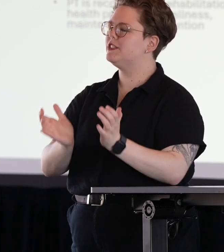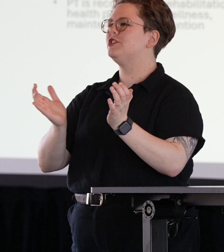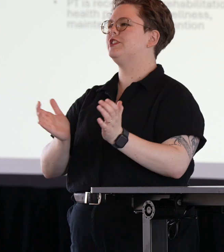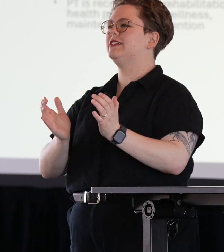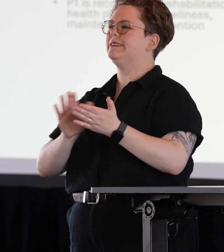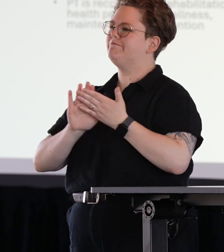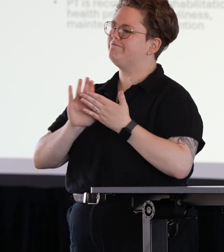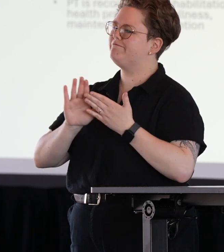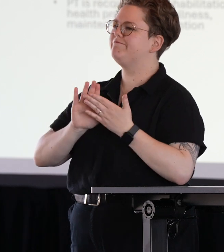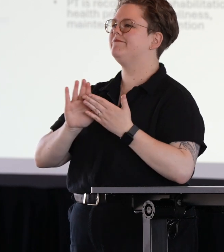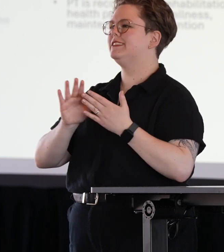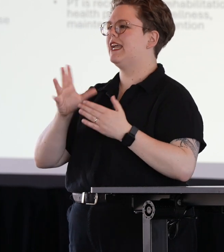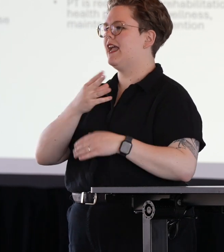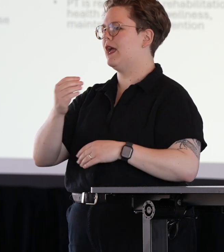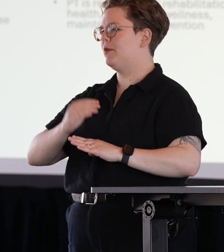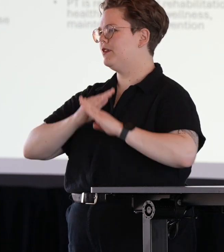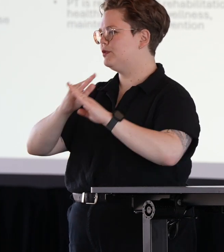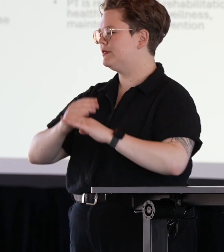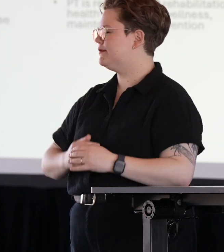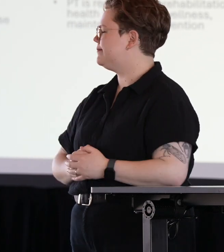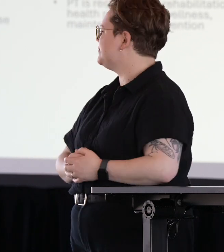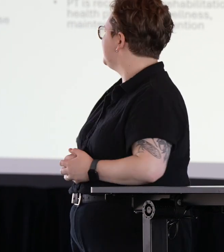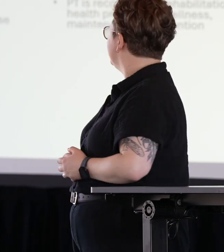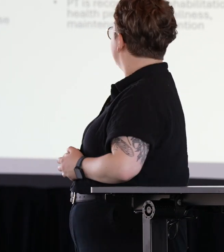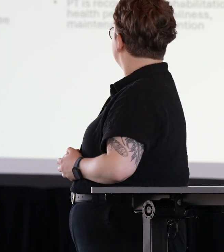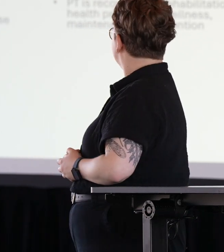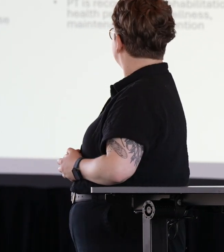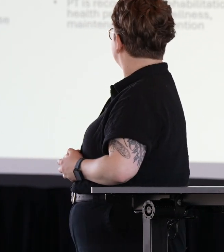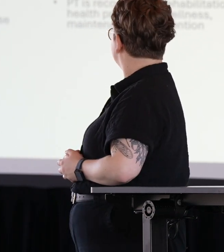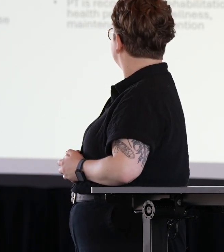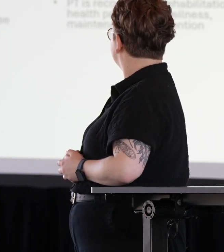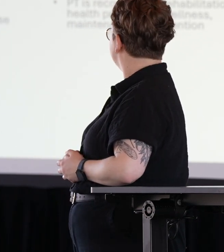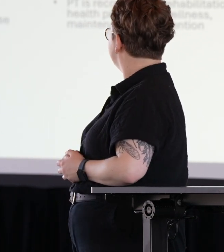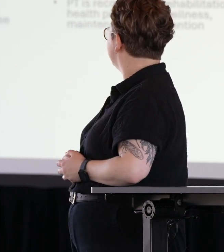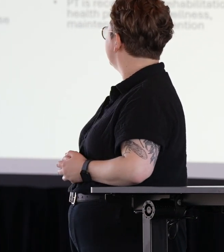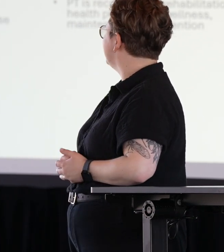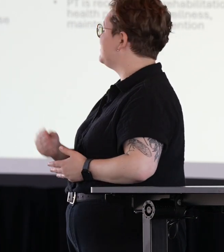and prevention. PT is exercise with the lovely home exercise